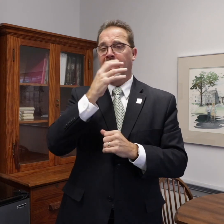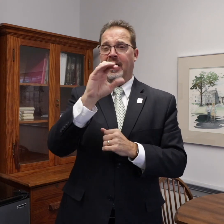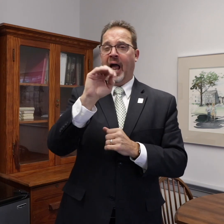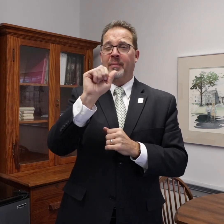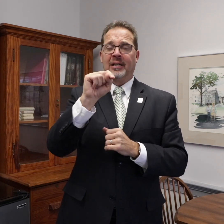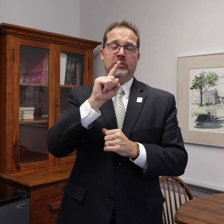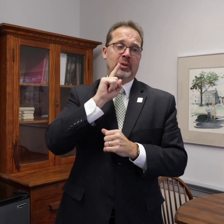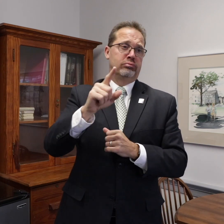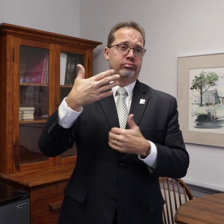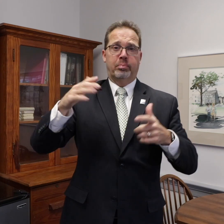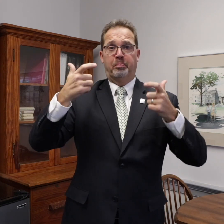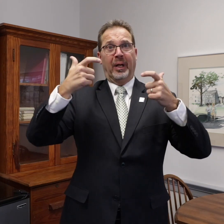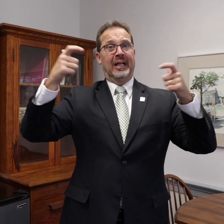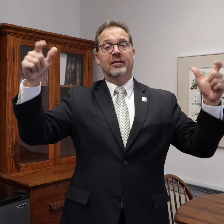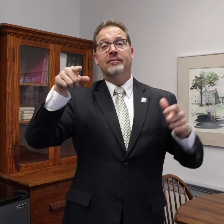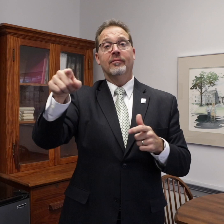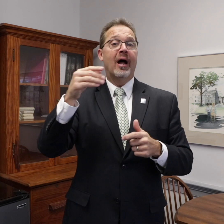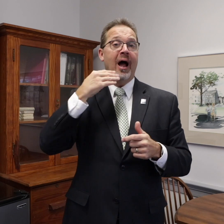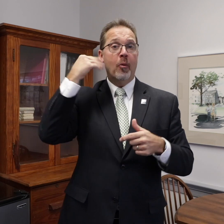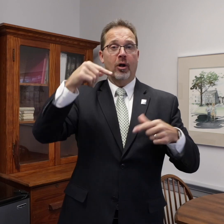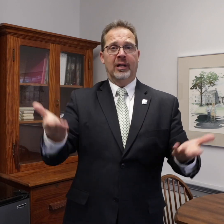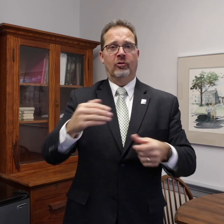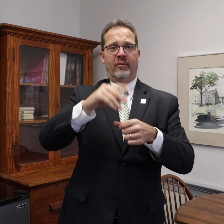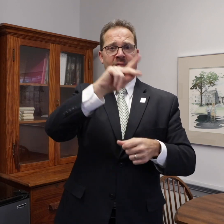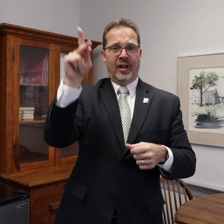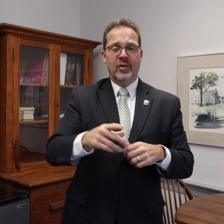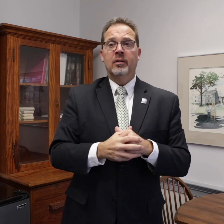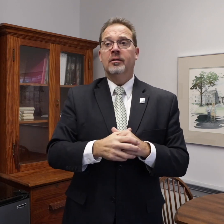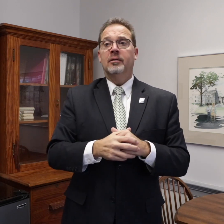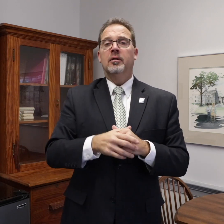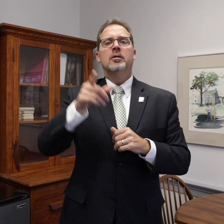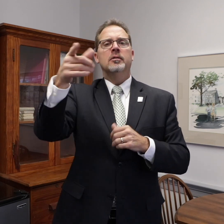is headquartered here in Philadelphia and has partnered with the Communication